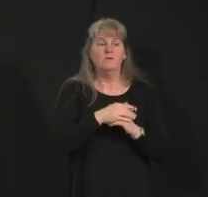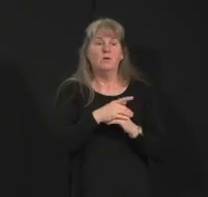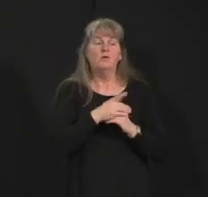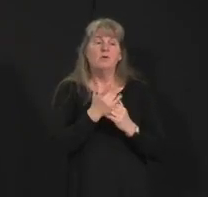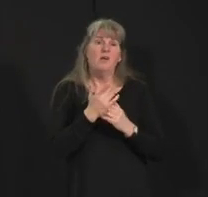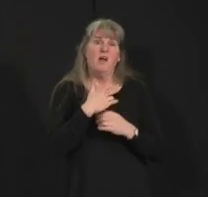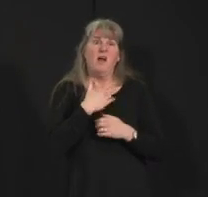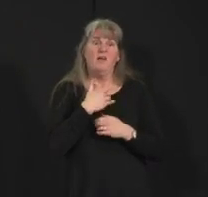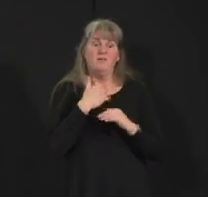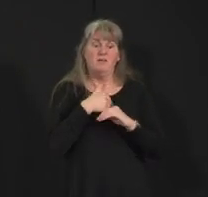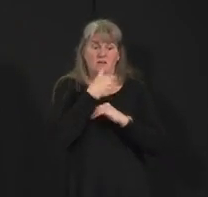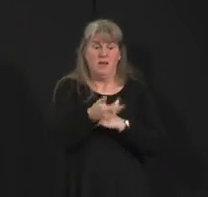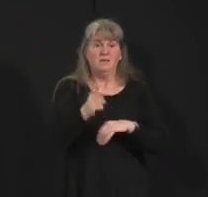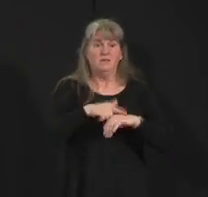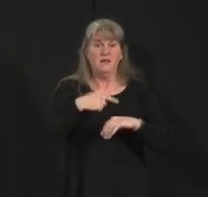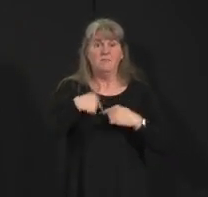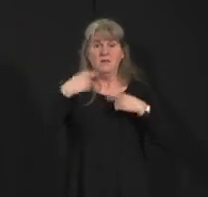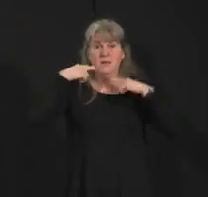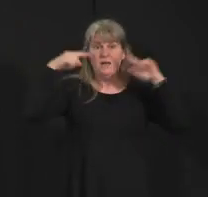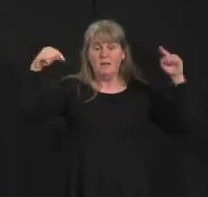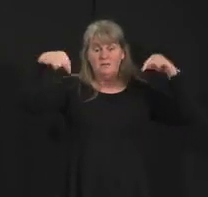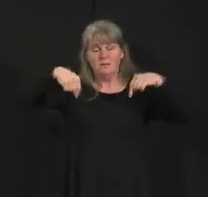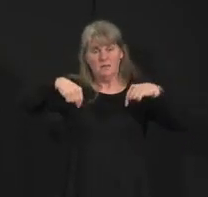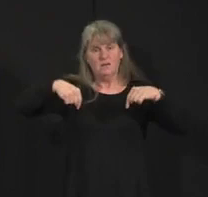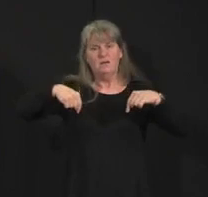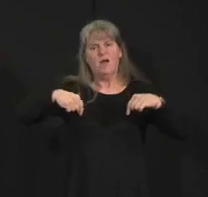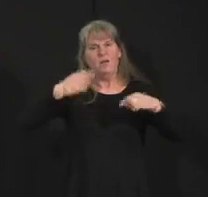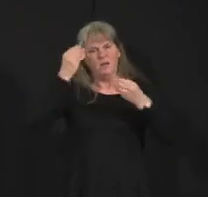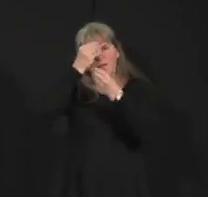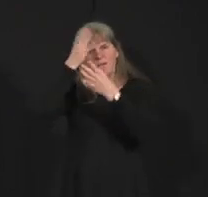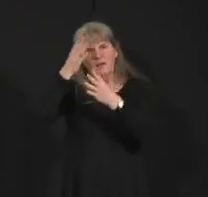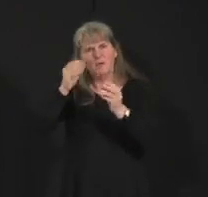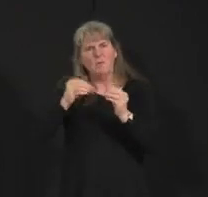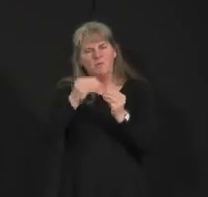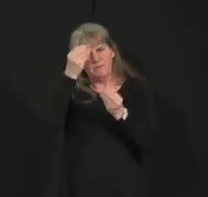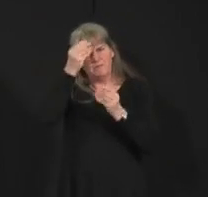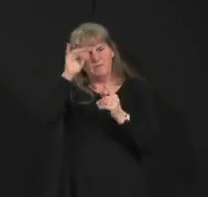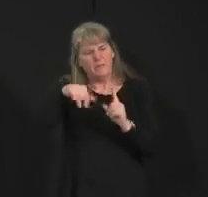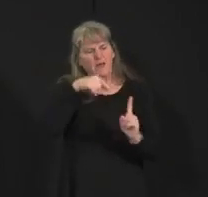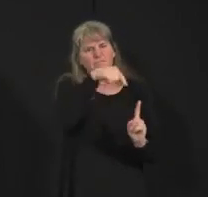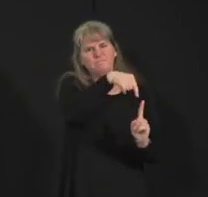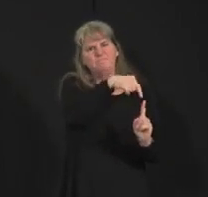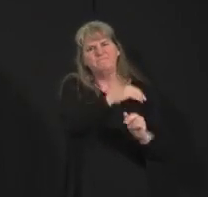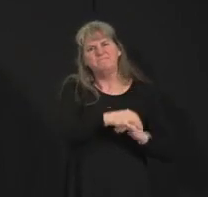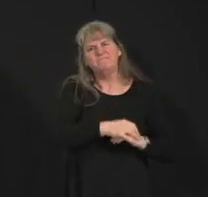confirm that at our next media briefing. We will move now to Jane at